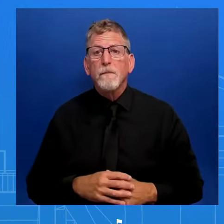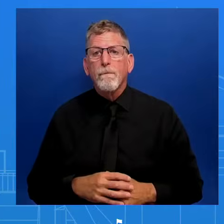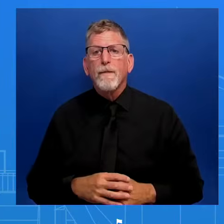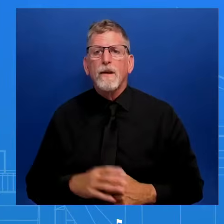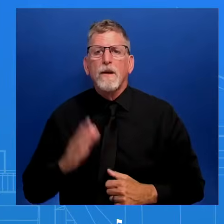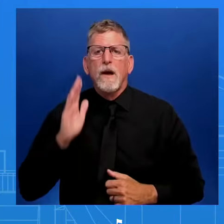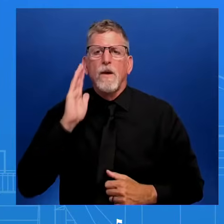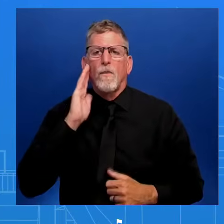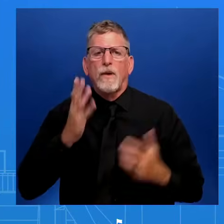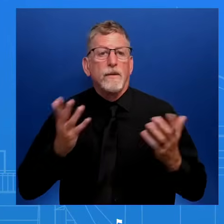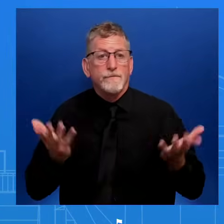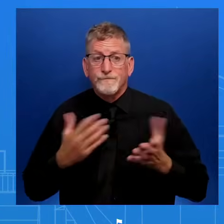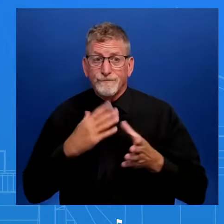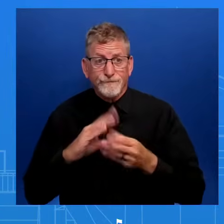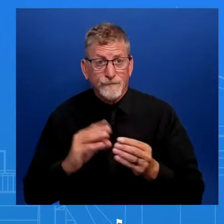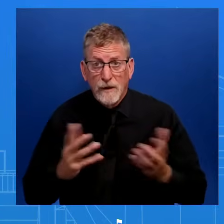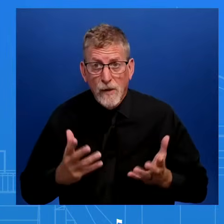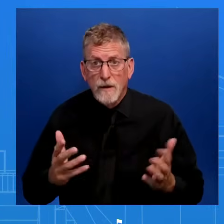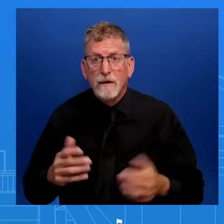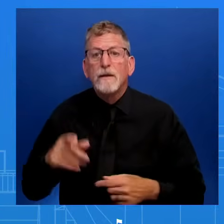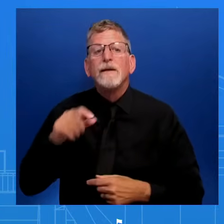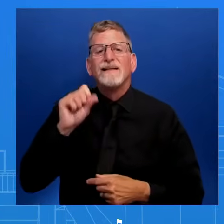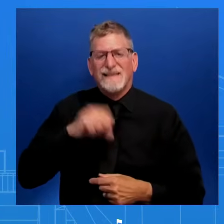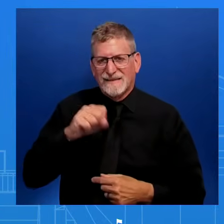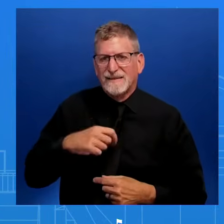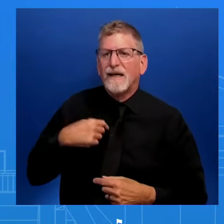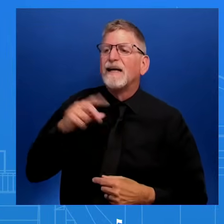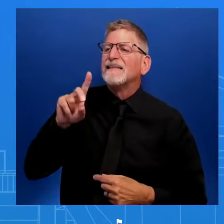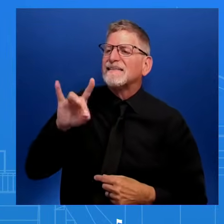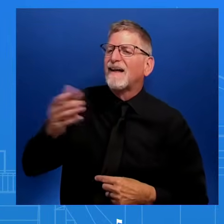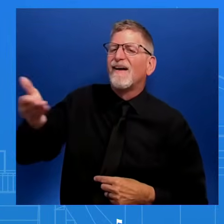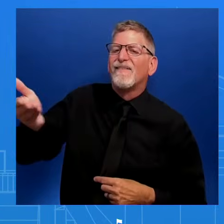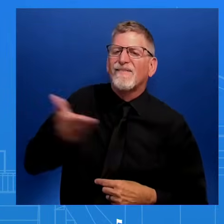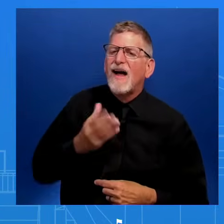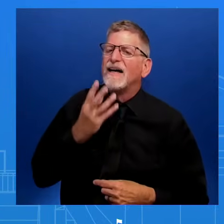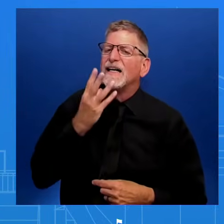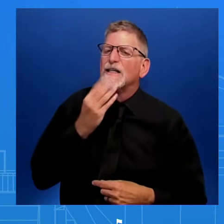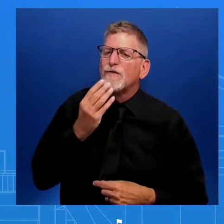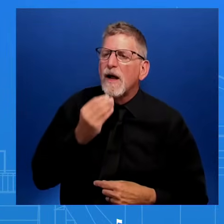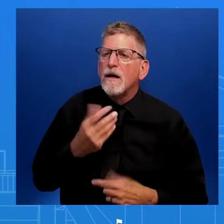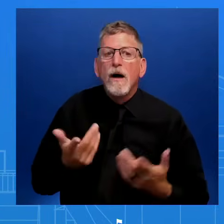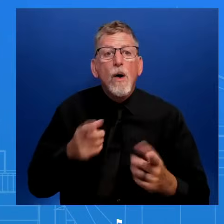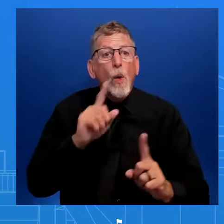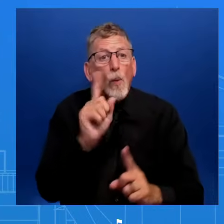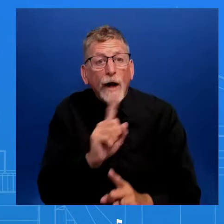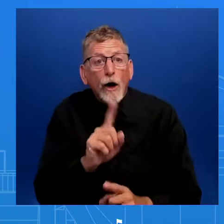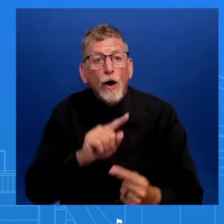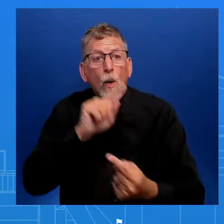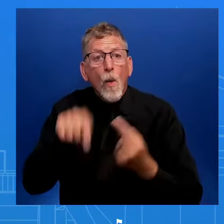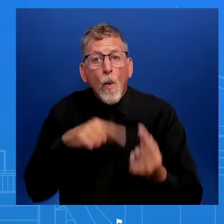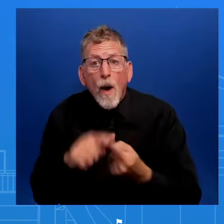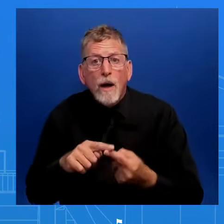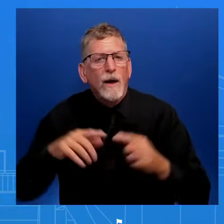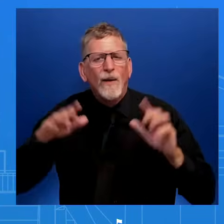All you've got to do is look at the data. All you got to do is look at where we are in this country. There was a conversation for almost two years